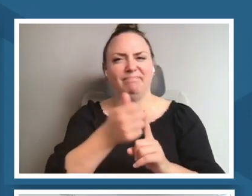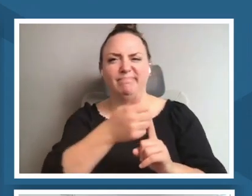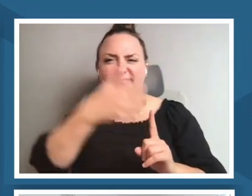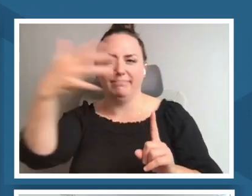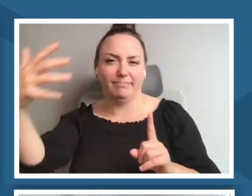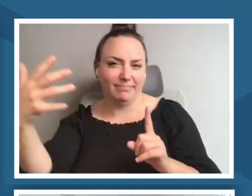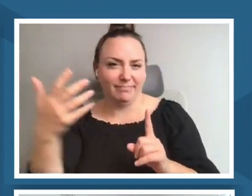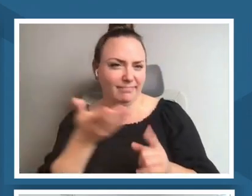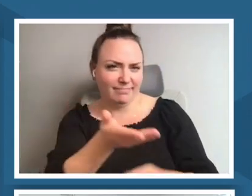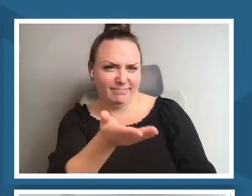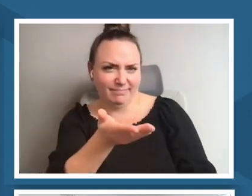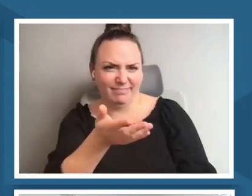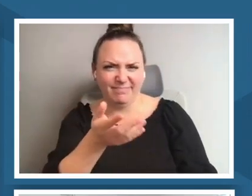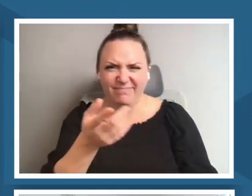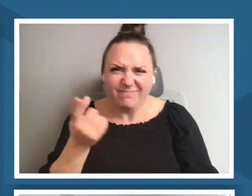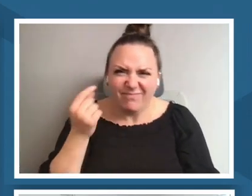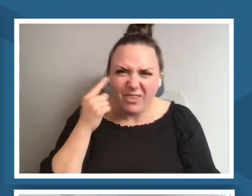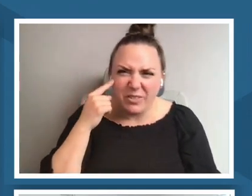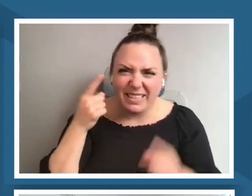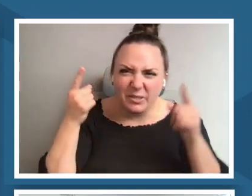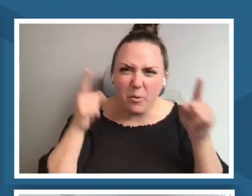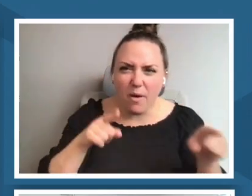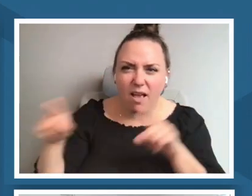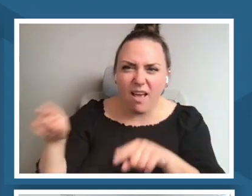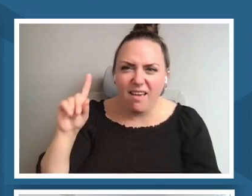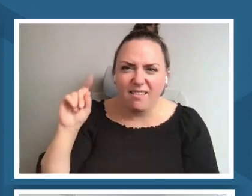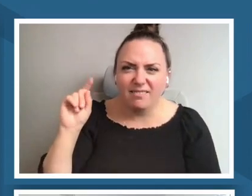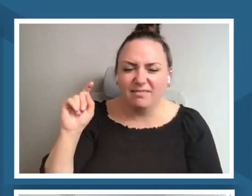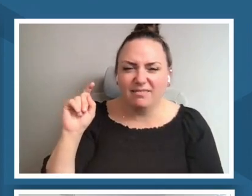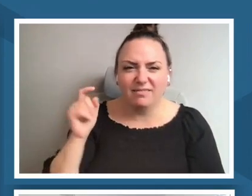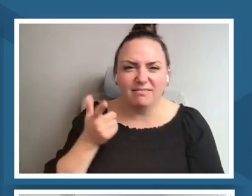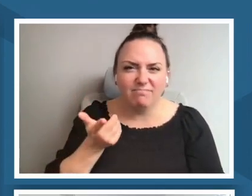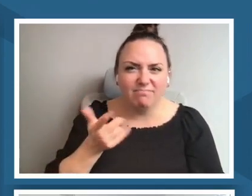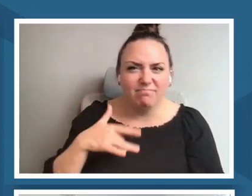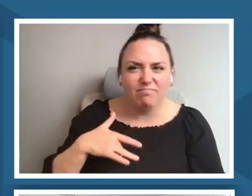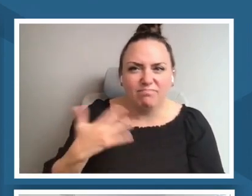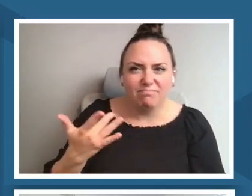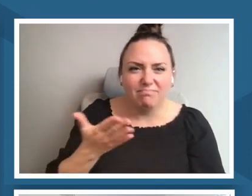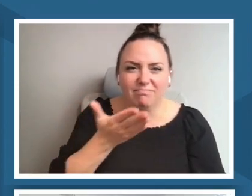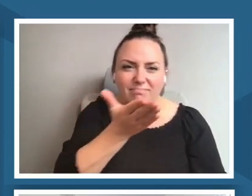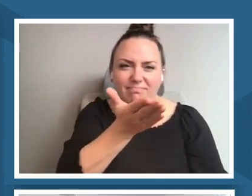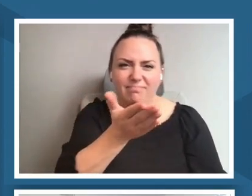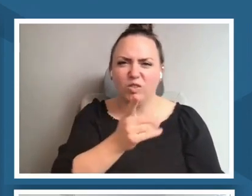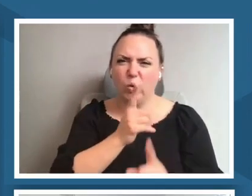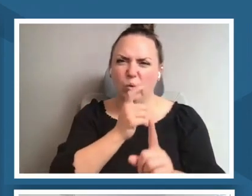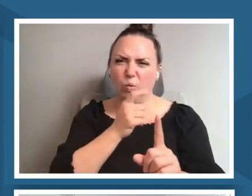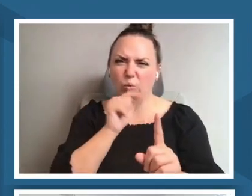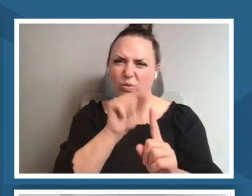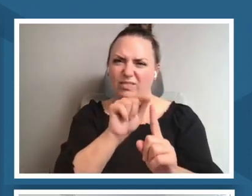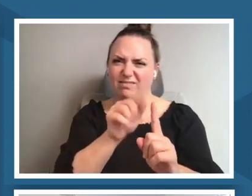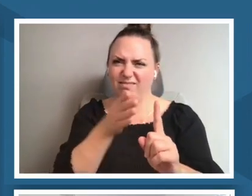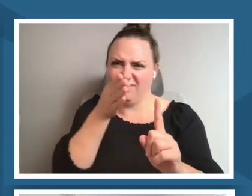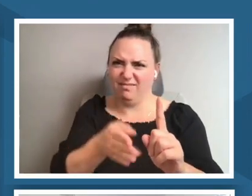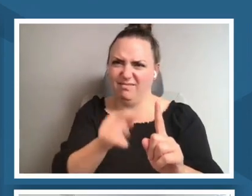what do you think is going on and who might this being